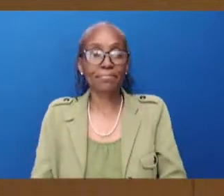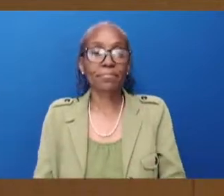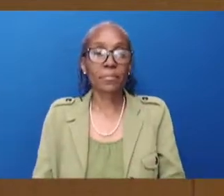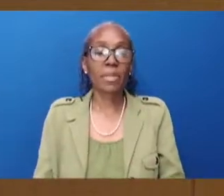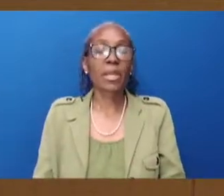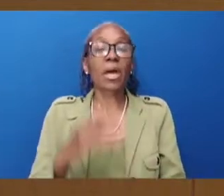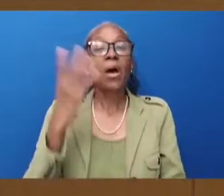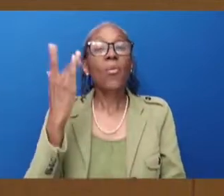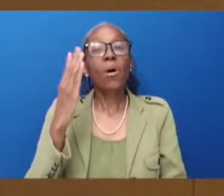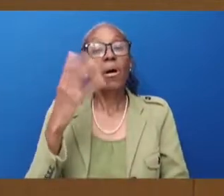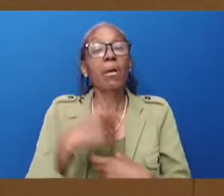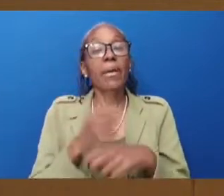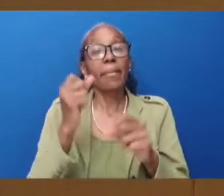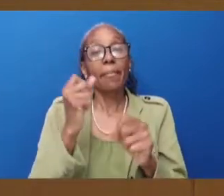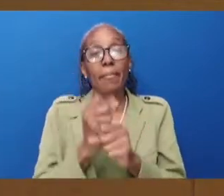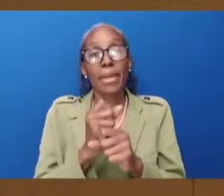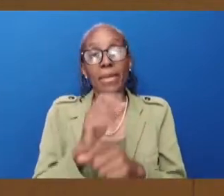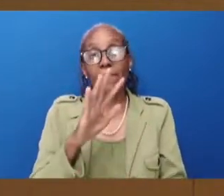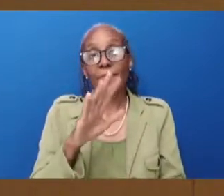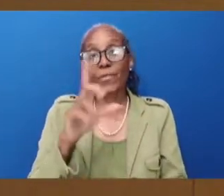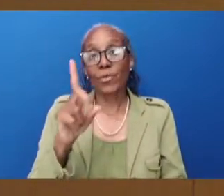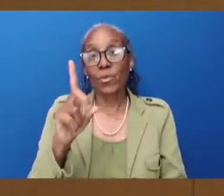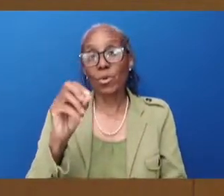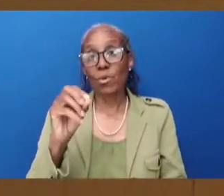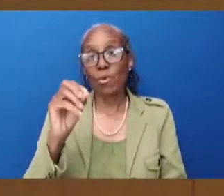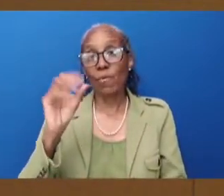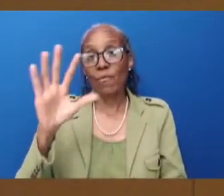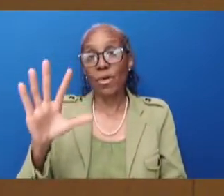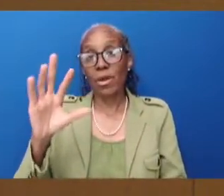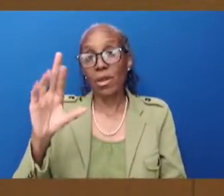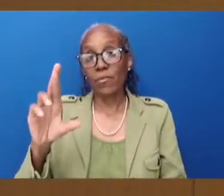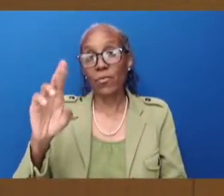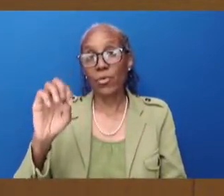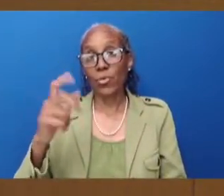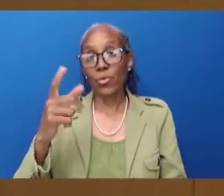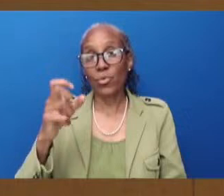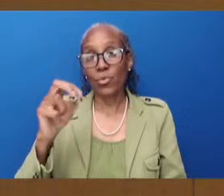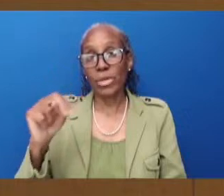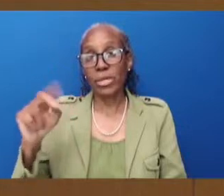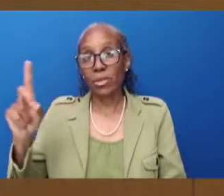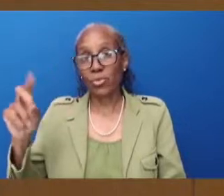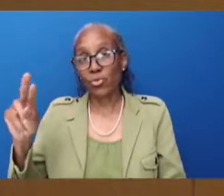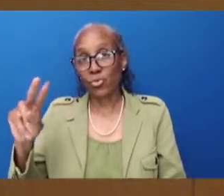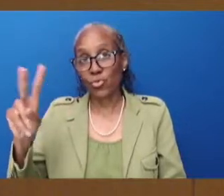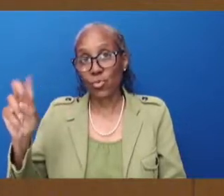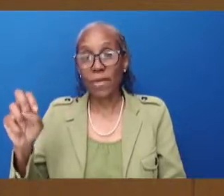SUPPORT, AND STABILITY.